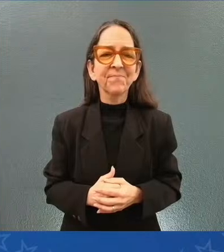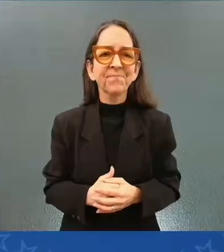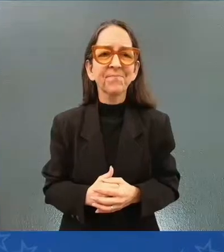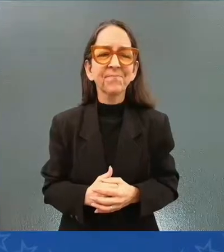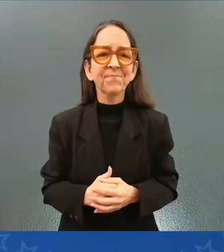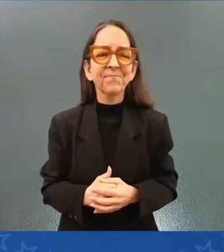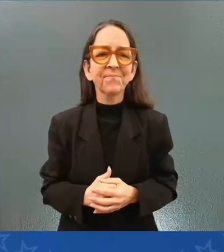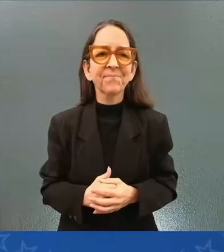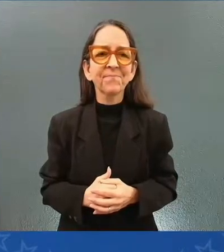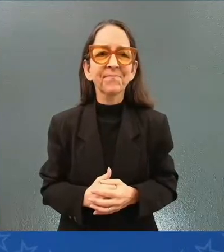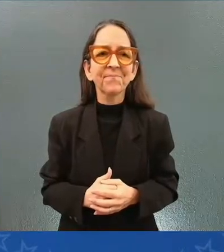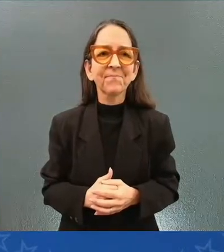Male Speaker 2: Jose Andres.